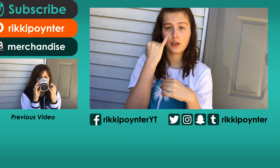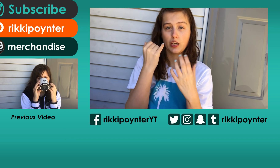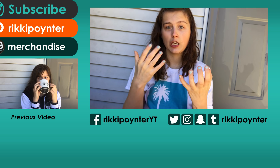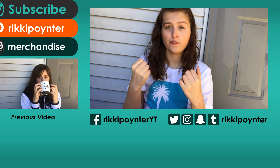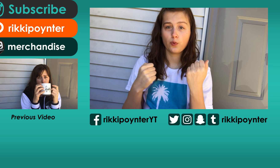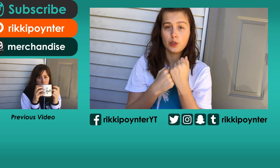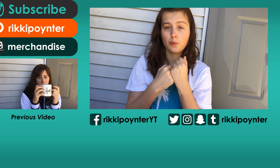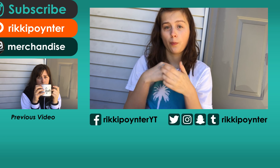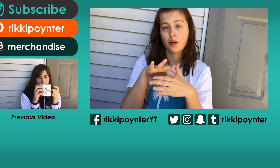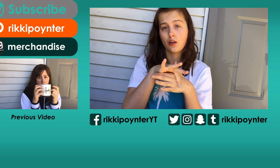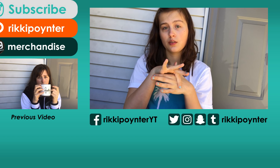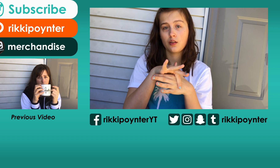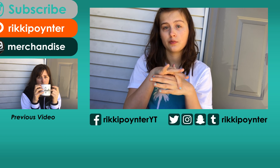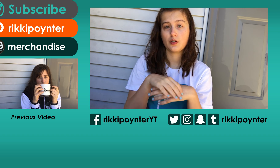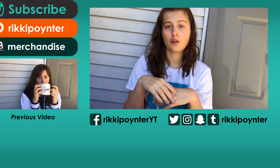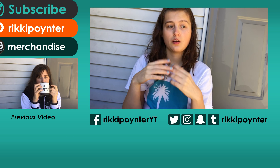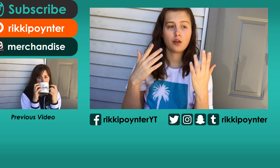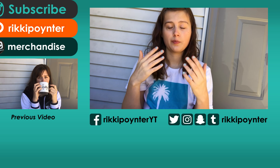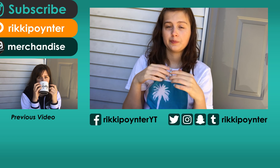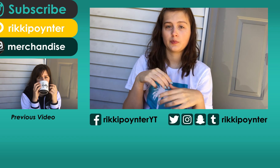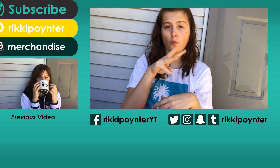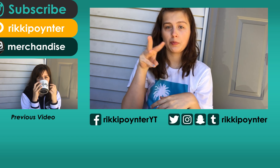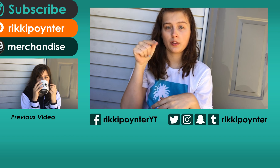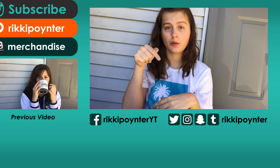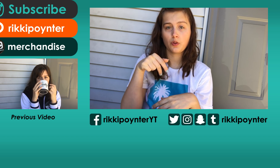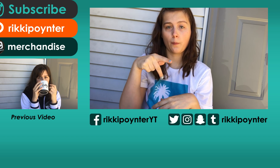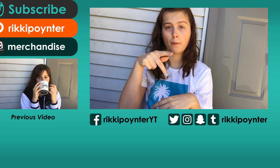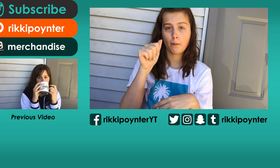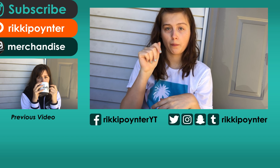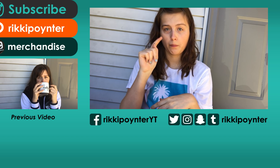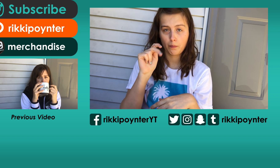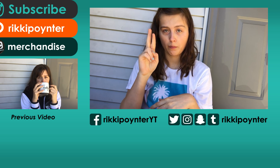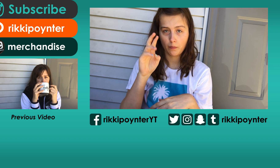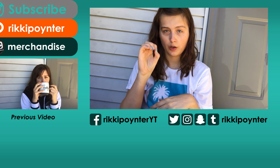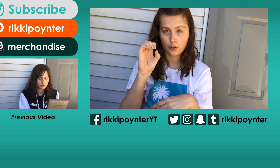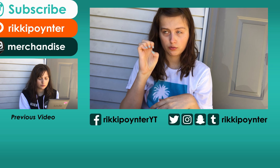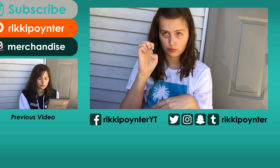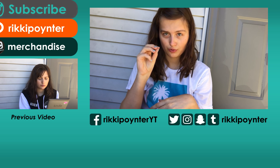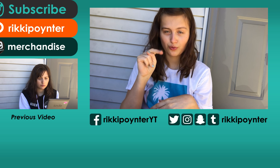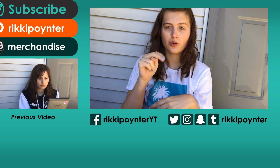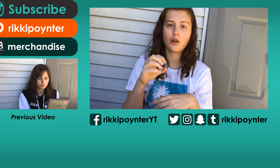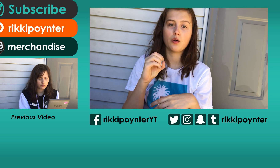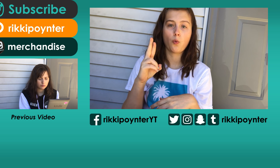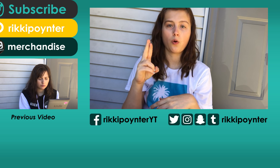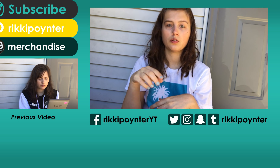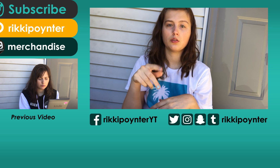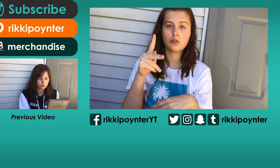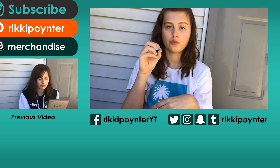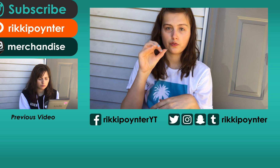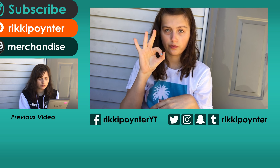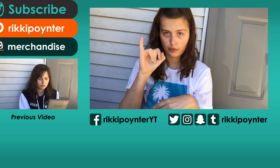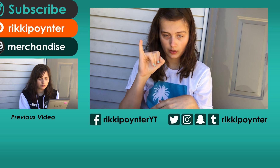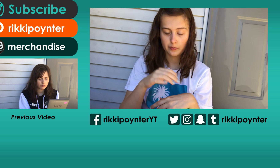If you want to support my content, you can do so via Patreon or Kofi.